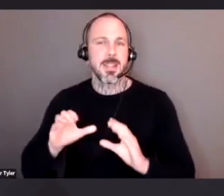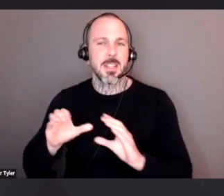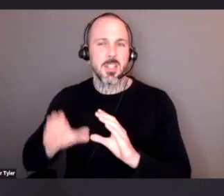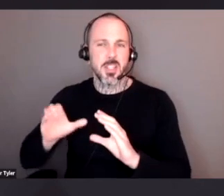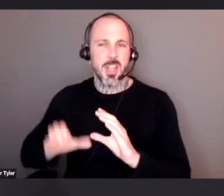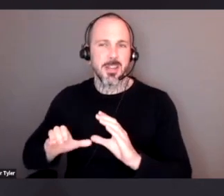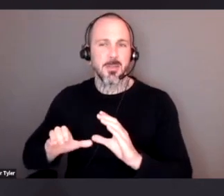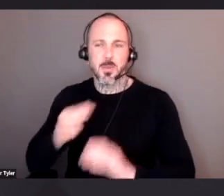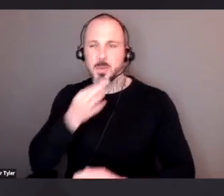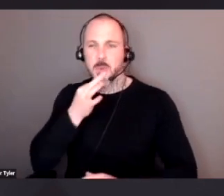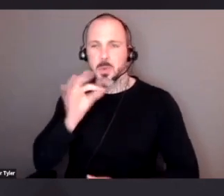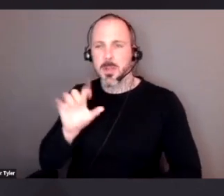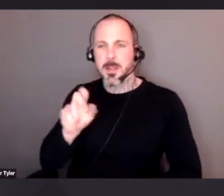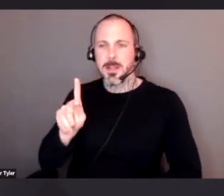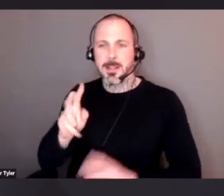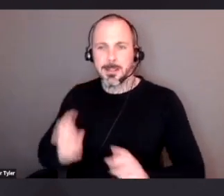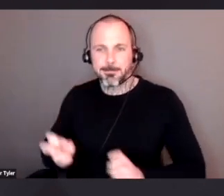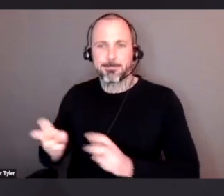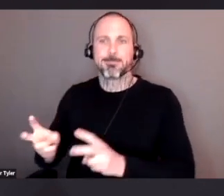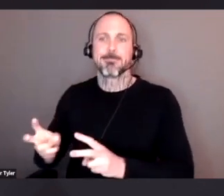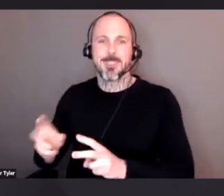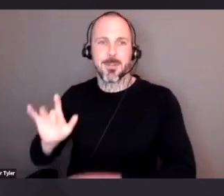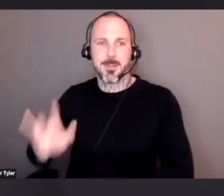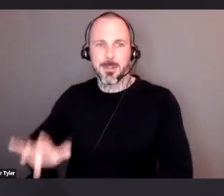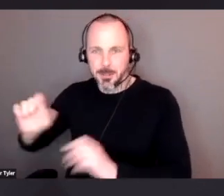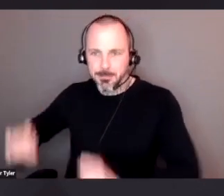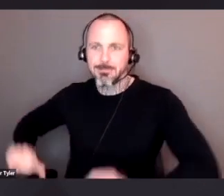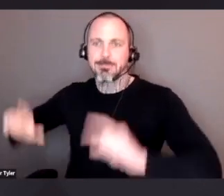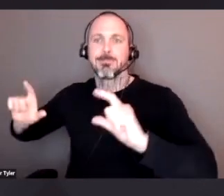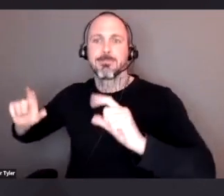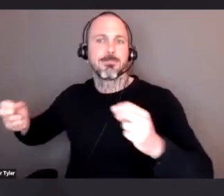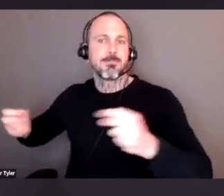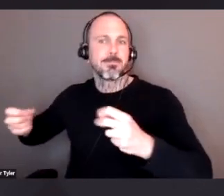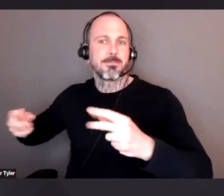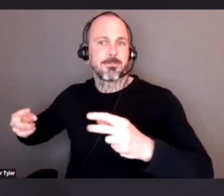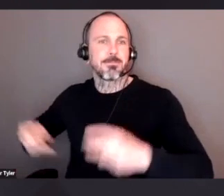I'd also like to thank Tyler and Liz, who will be providing ASL interpretation for us today.